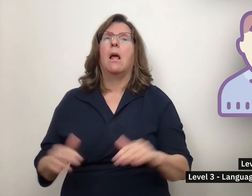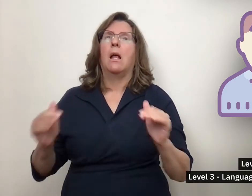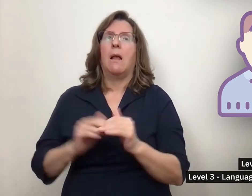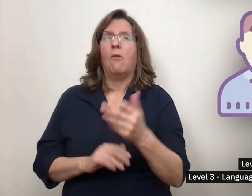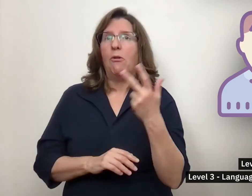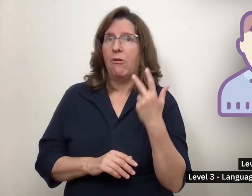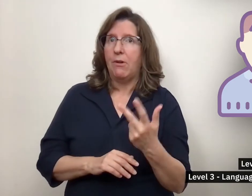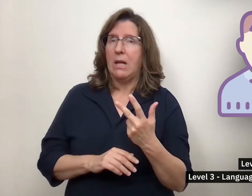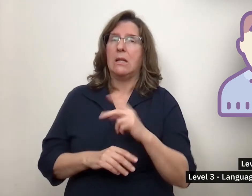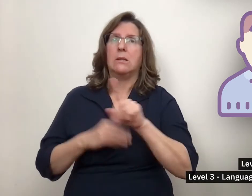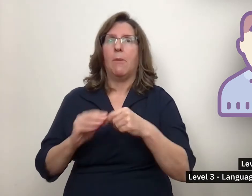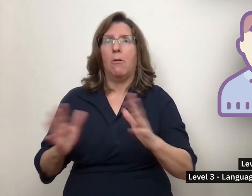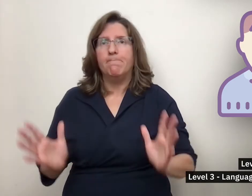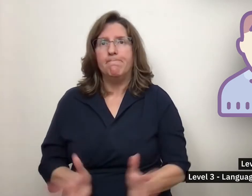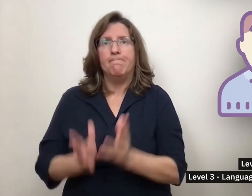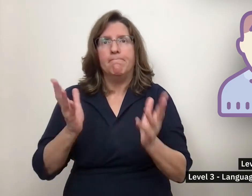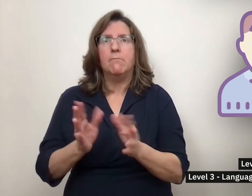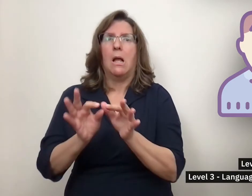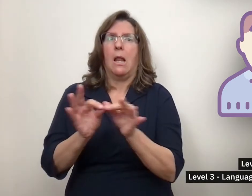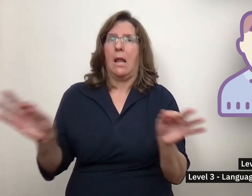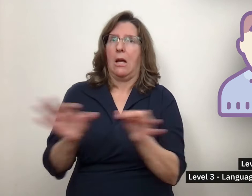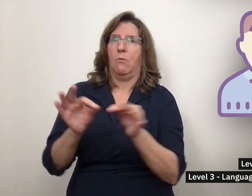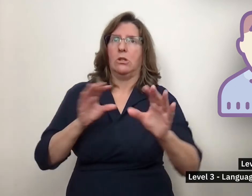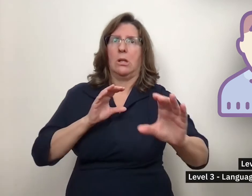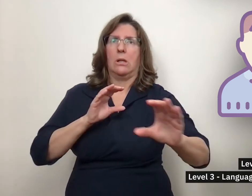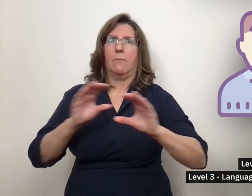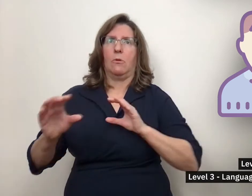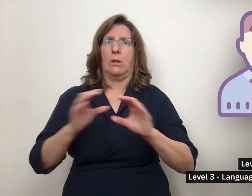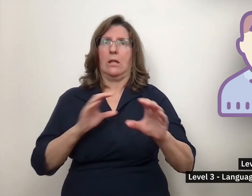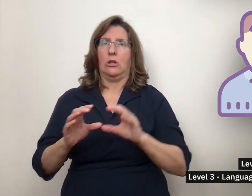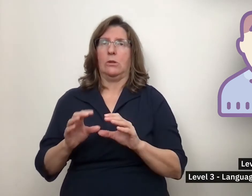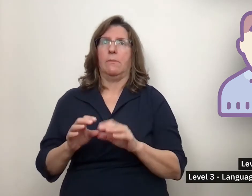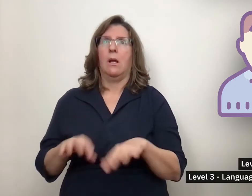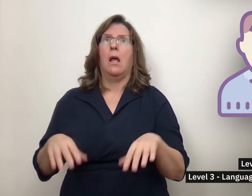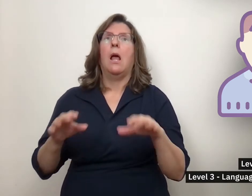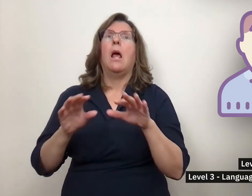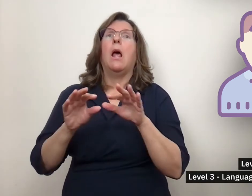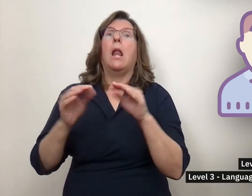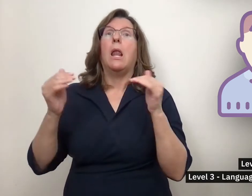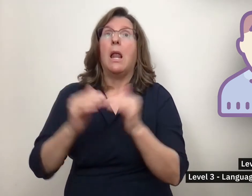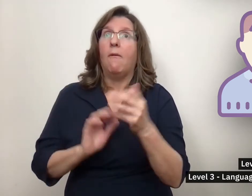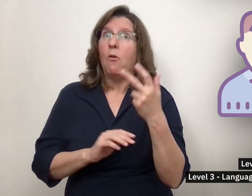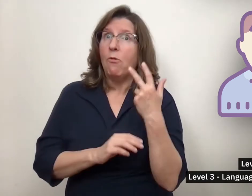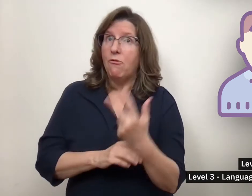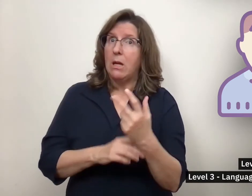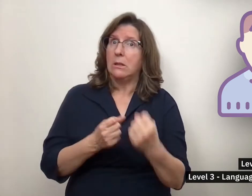Level 3 considers, overtly, language and communication development.